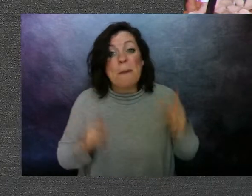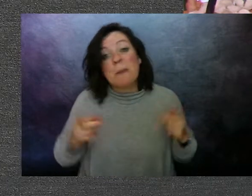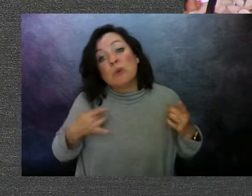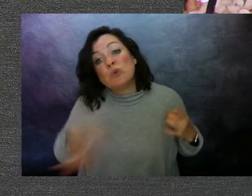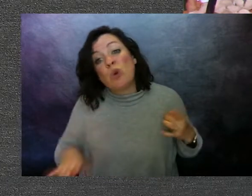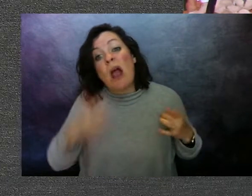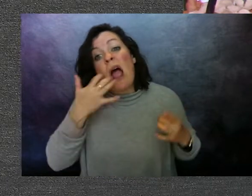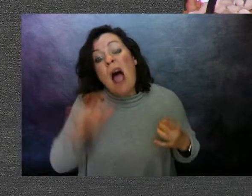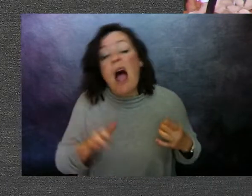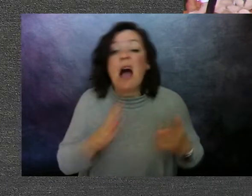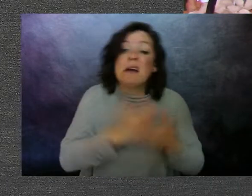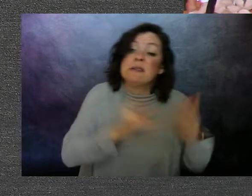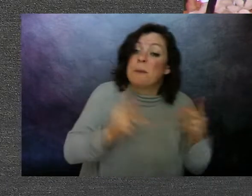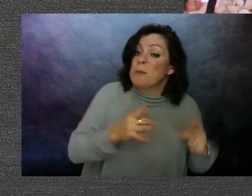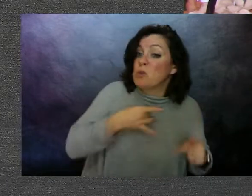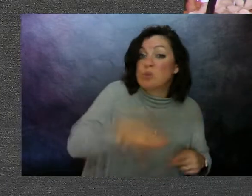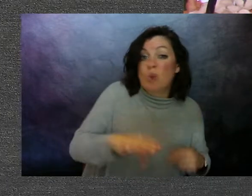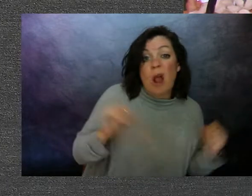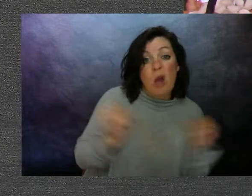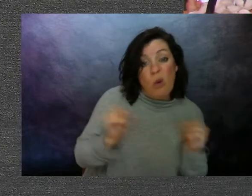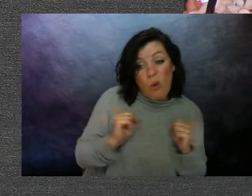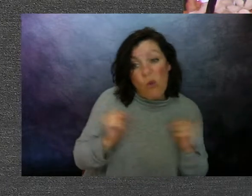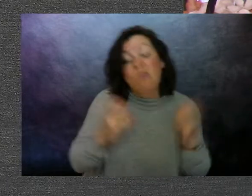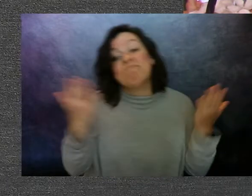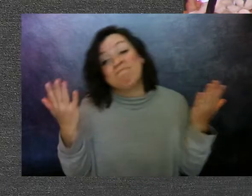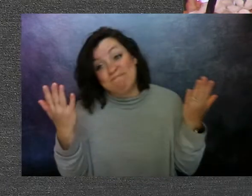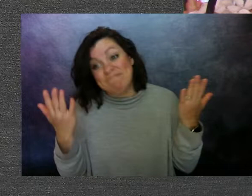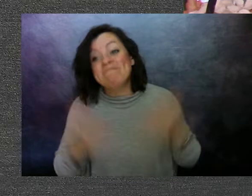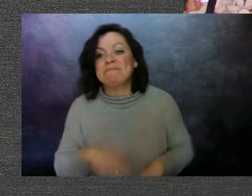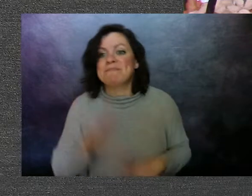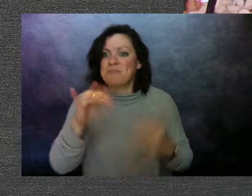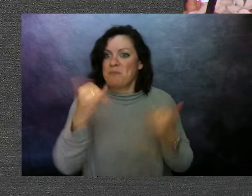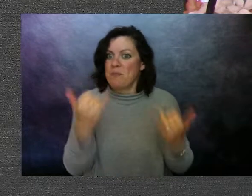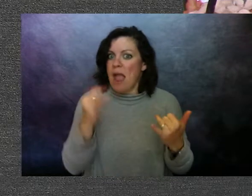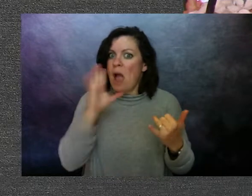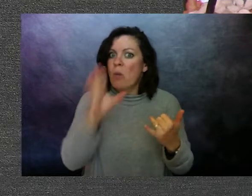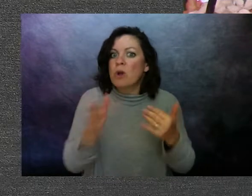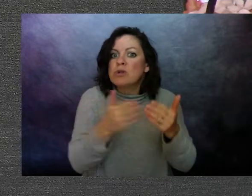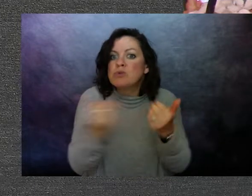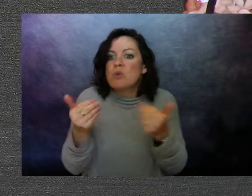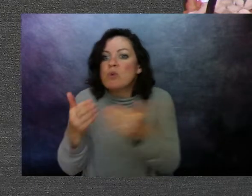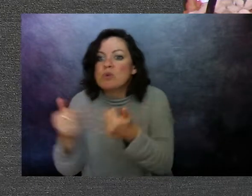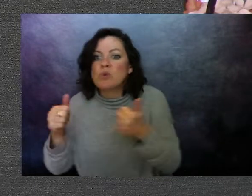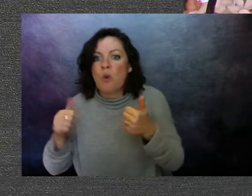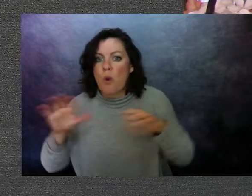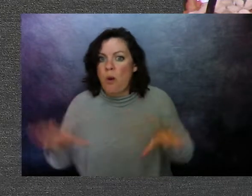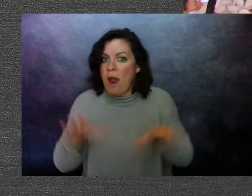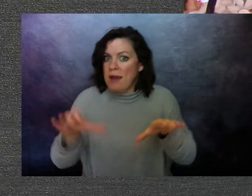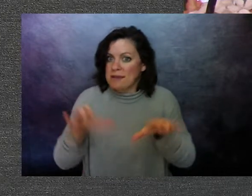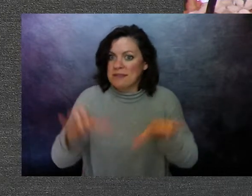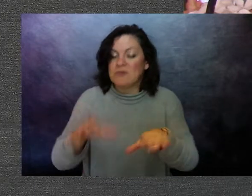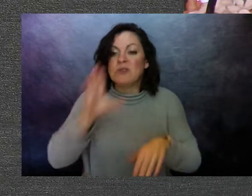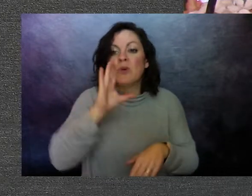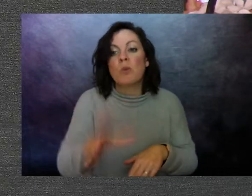a little game today to see how smart you are and to see if you can help me sort out some different activities or things